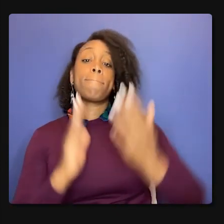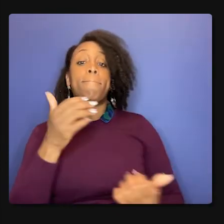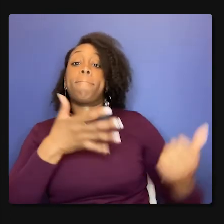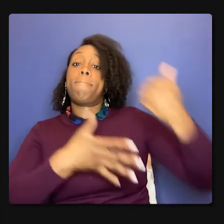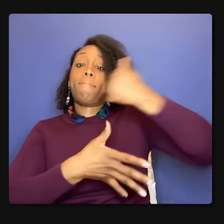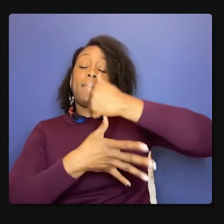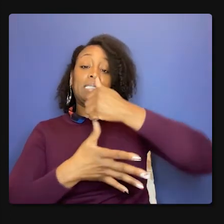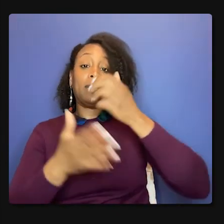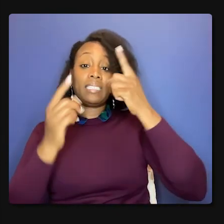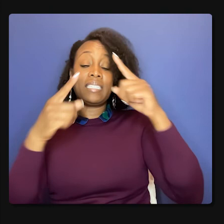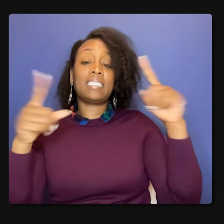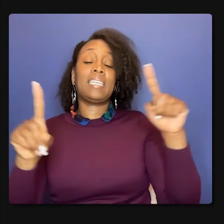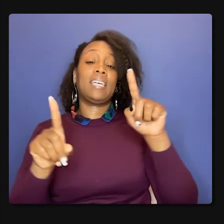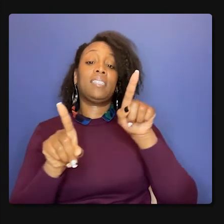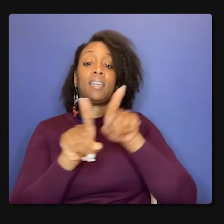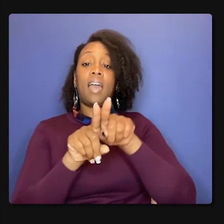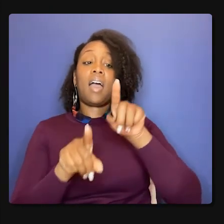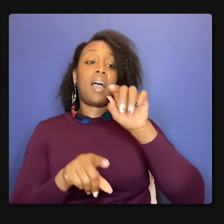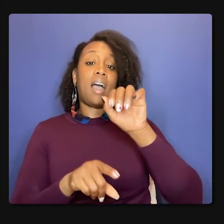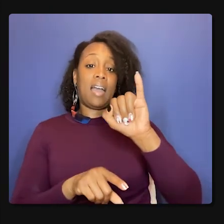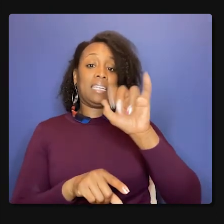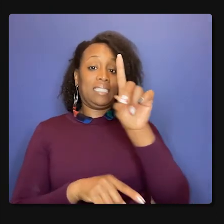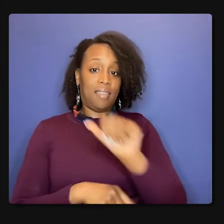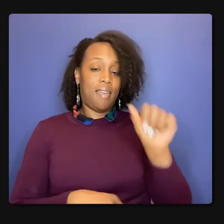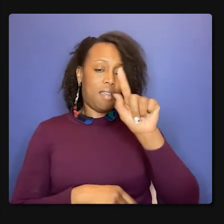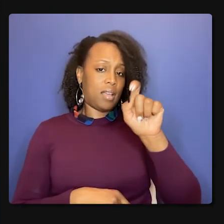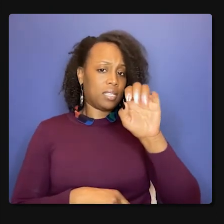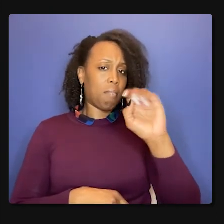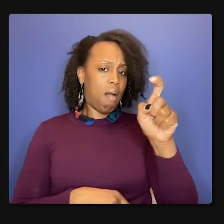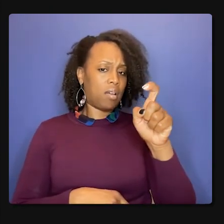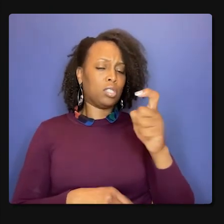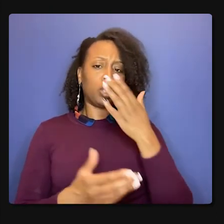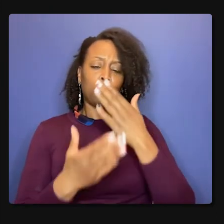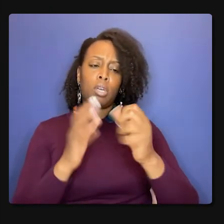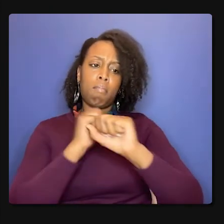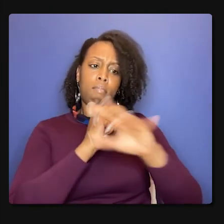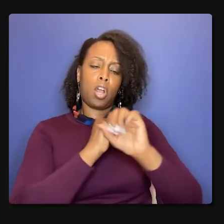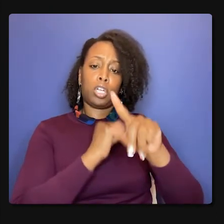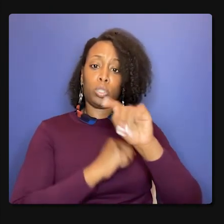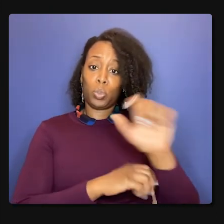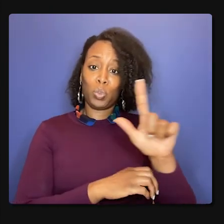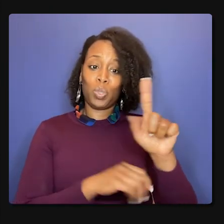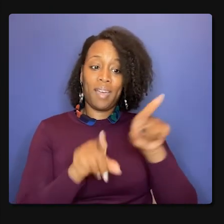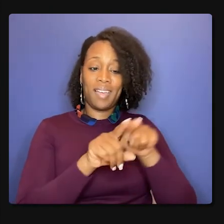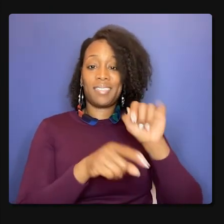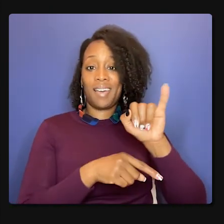Maximizing Success with ID@Xbox will cover marketing support available to you as an ID partner.